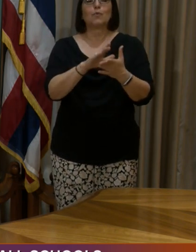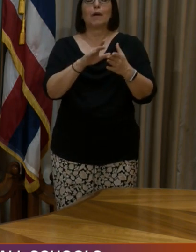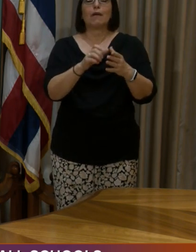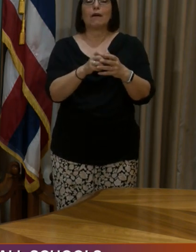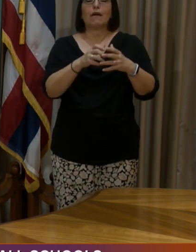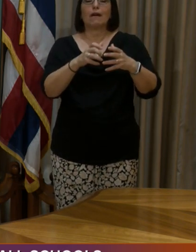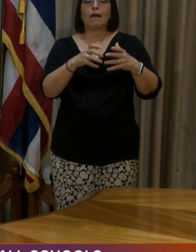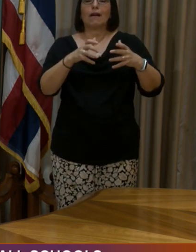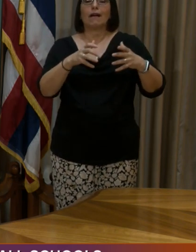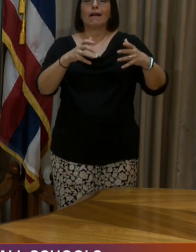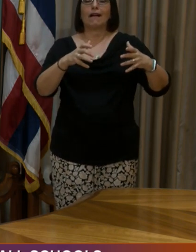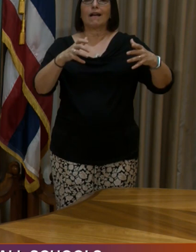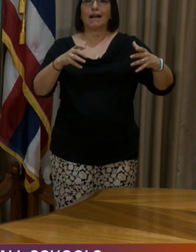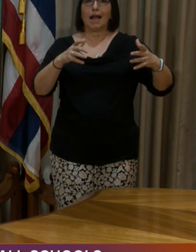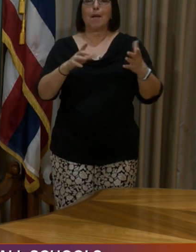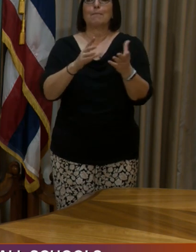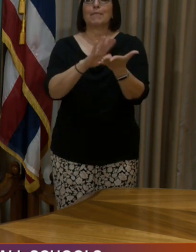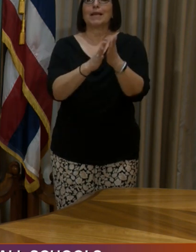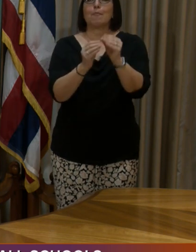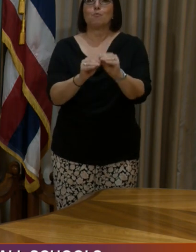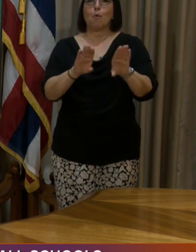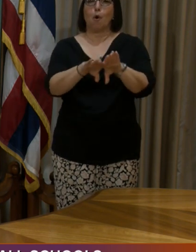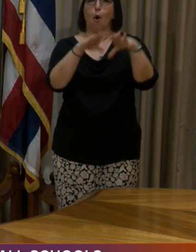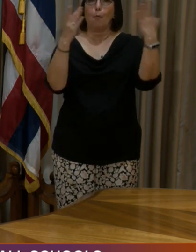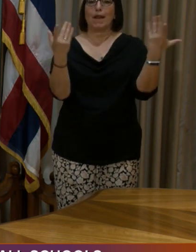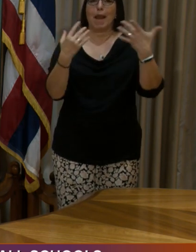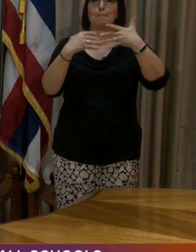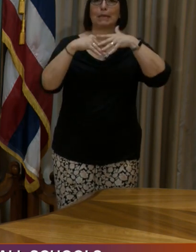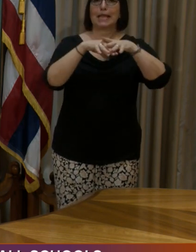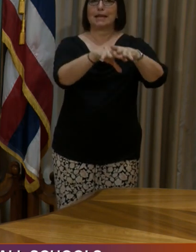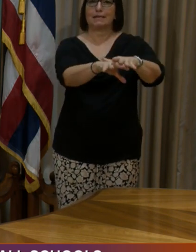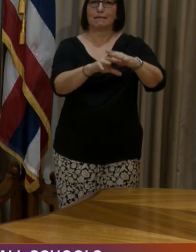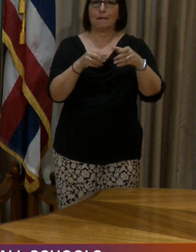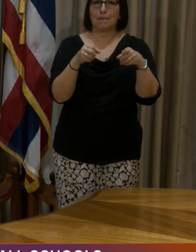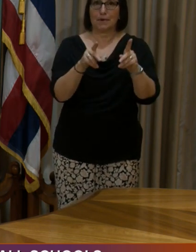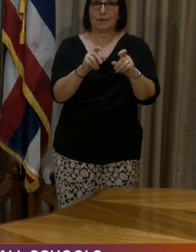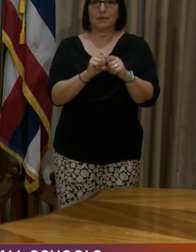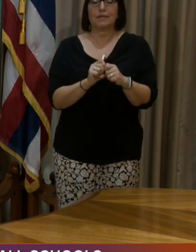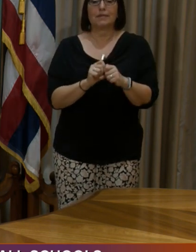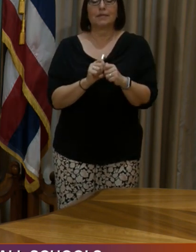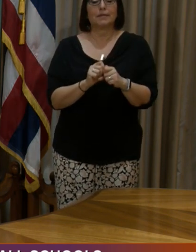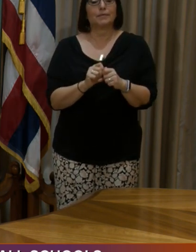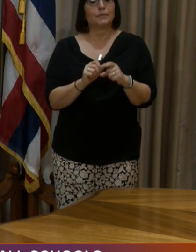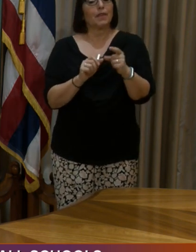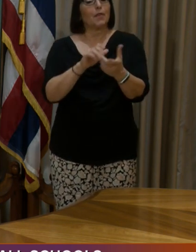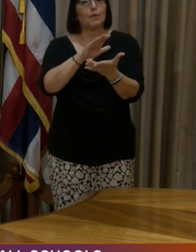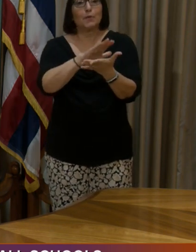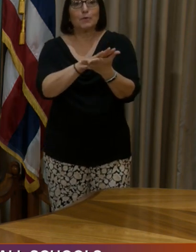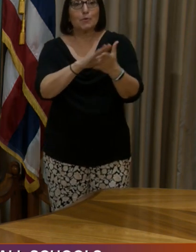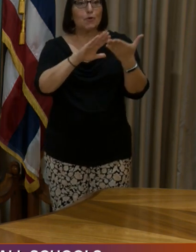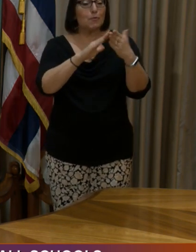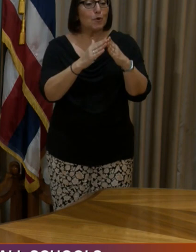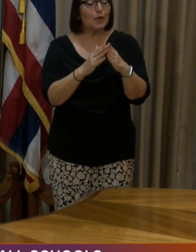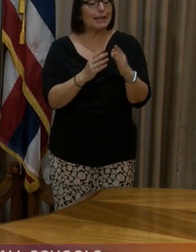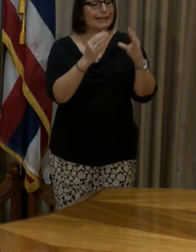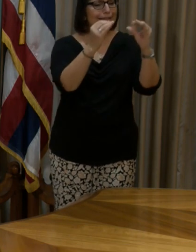FOLLOWING WEEKS SCHOOLS WILL START TO ROLL OUT GREATER REOPENING BLENDED OPPORTUNITIES.